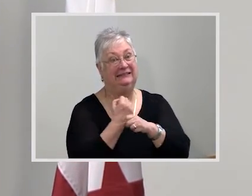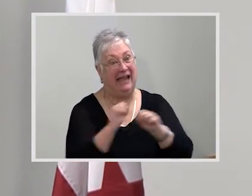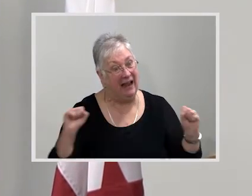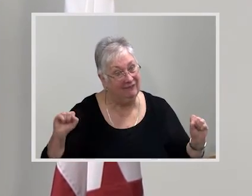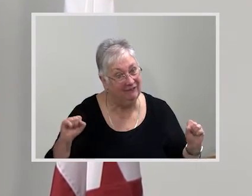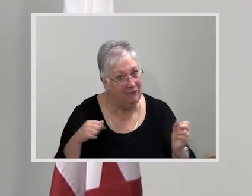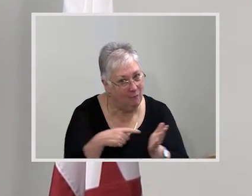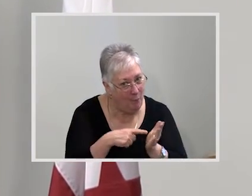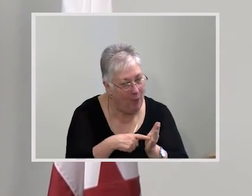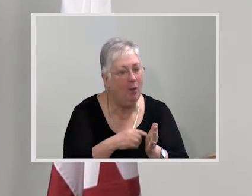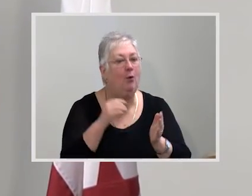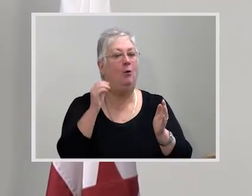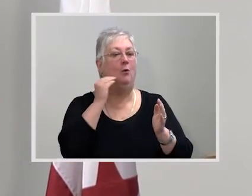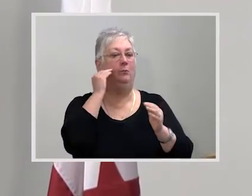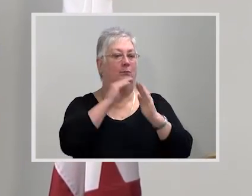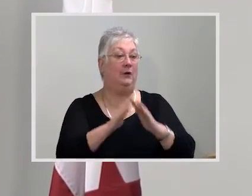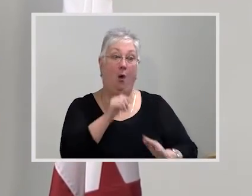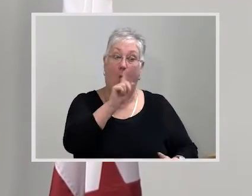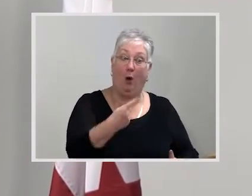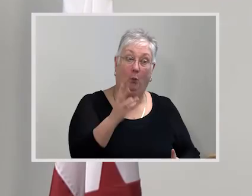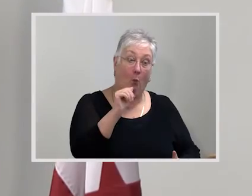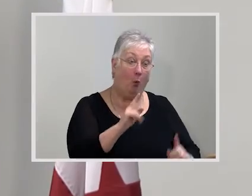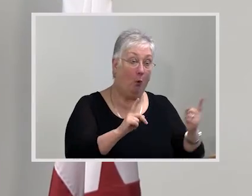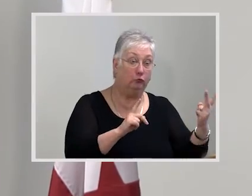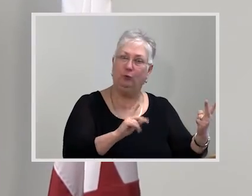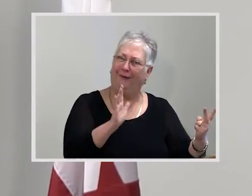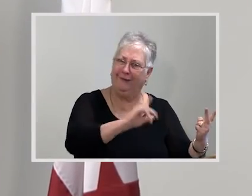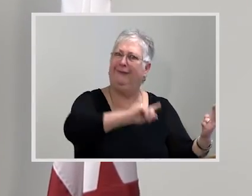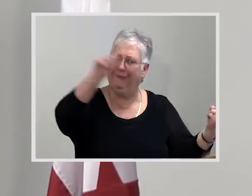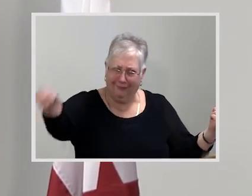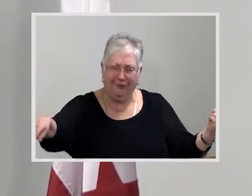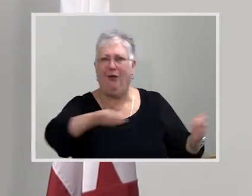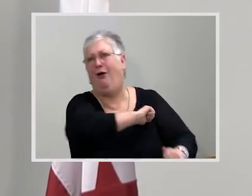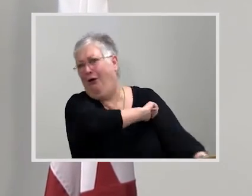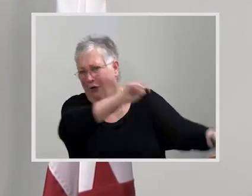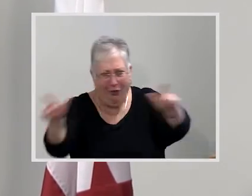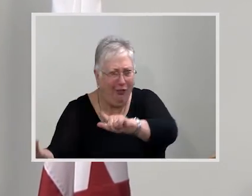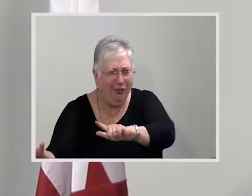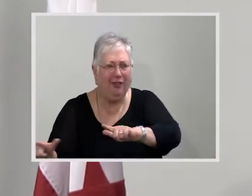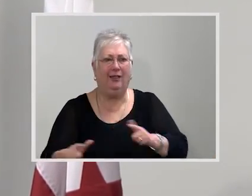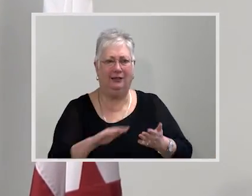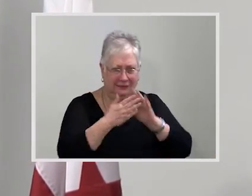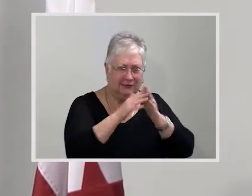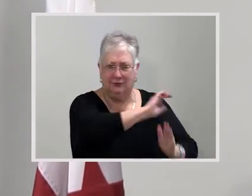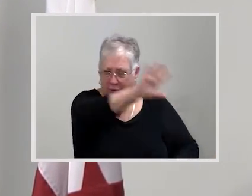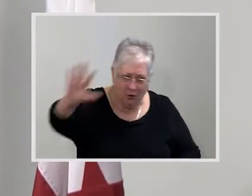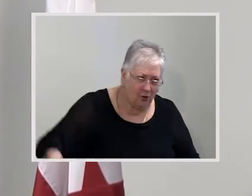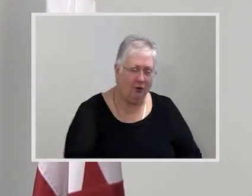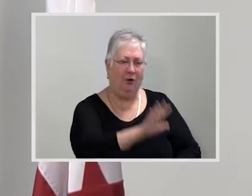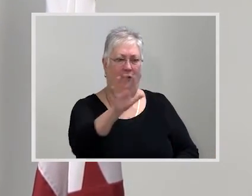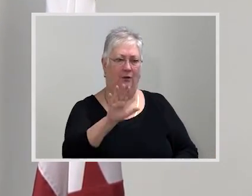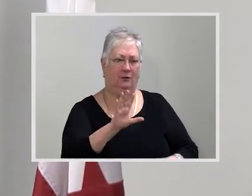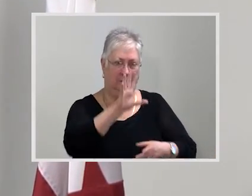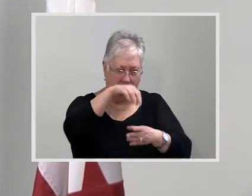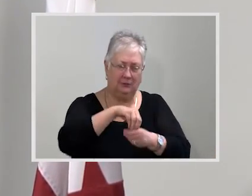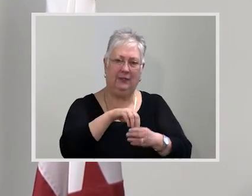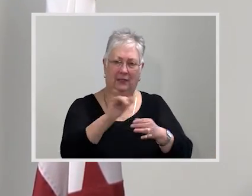NOT JUST A WARD 2 PROBLEM. IT'S A CITYWIDE PROBLEM. AND THE WHOLE CITY SHOULD BE A PART OF THE SOLUTION. SO THAT'S THE DECISIONS THAT WE